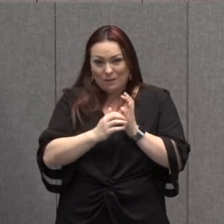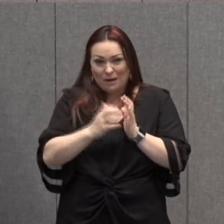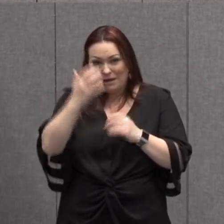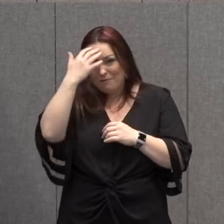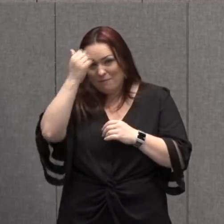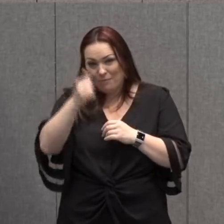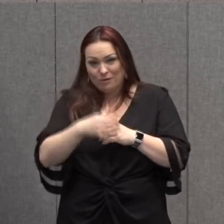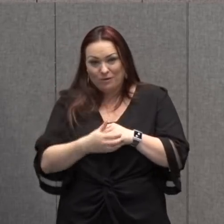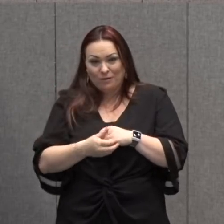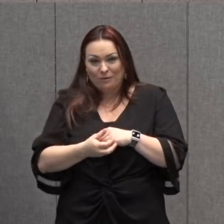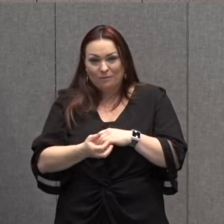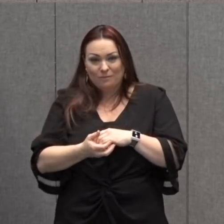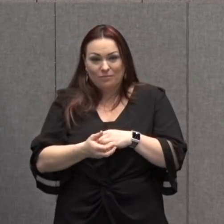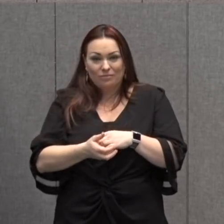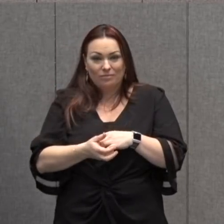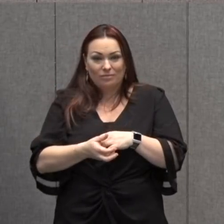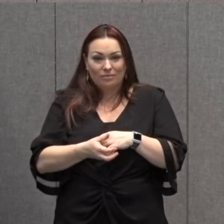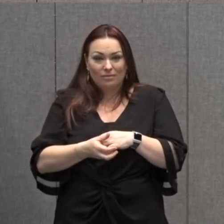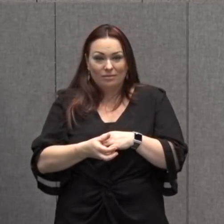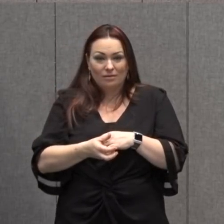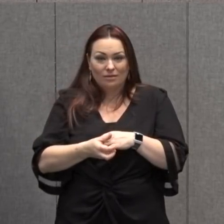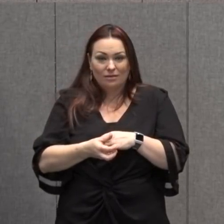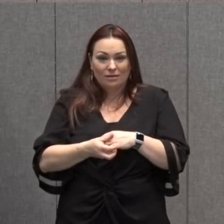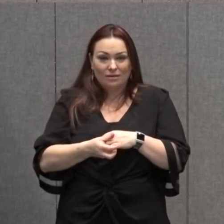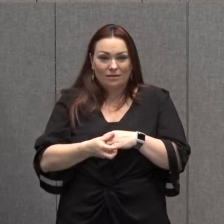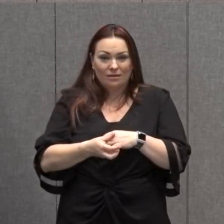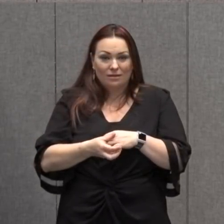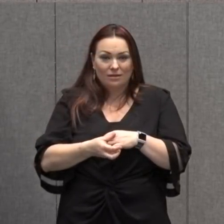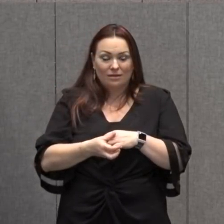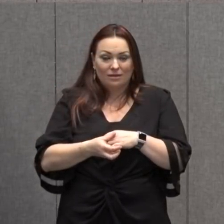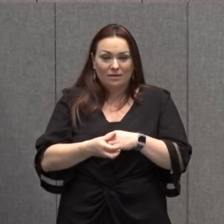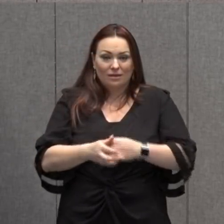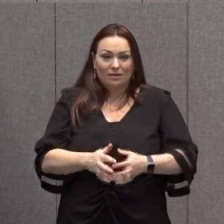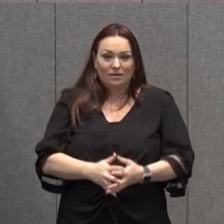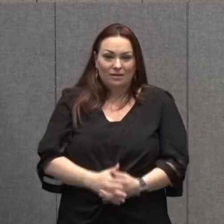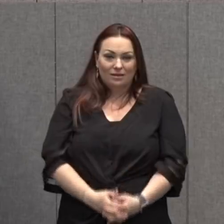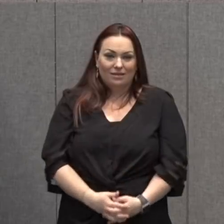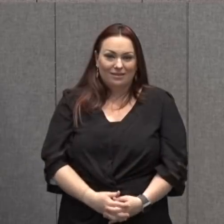Uh, uh, I don't remember.